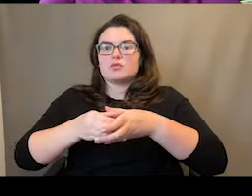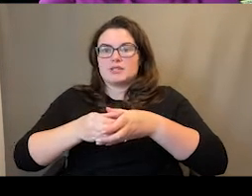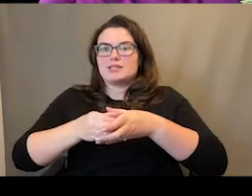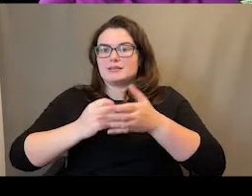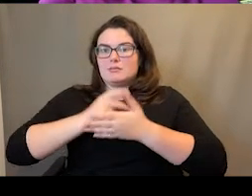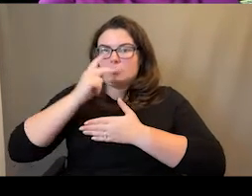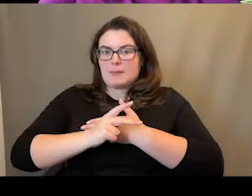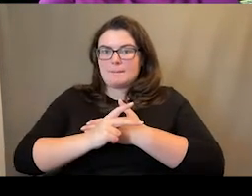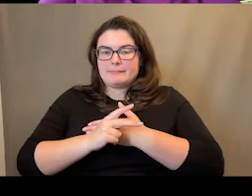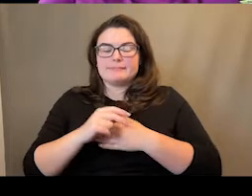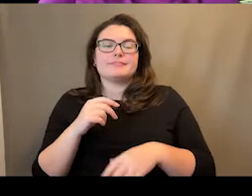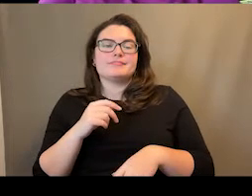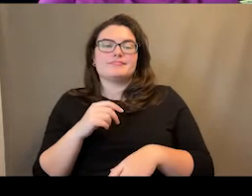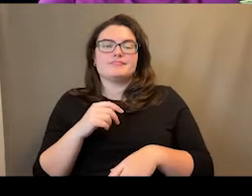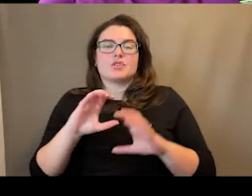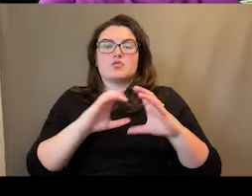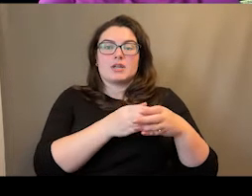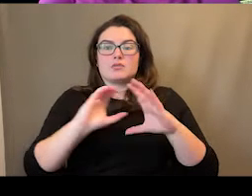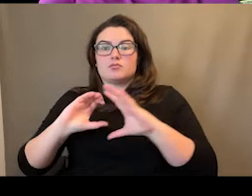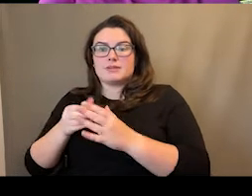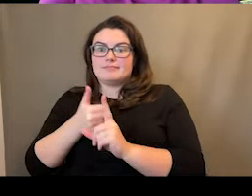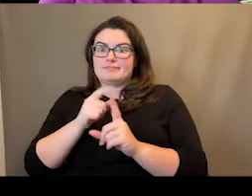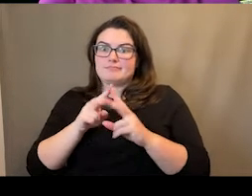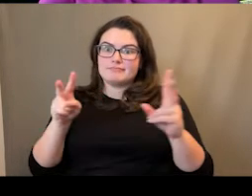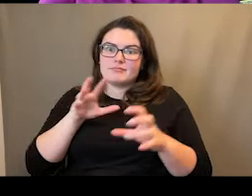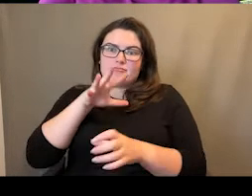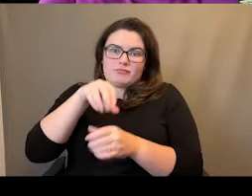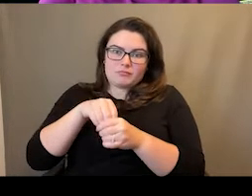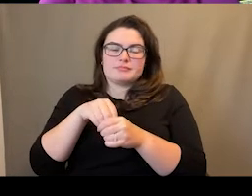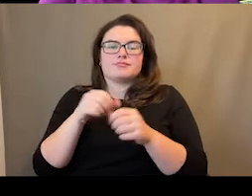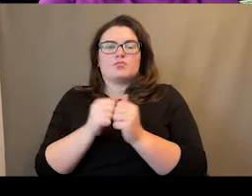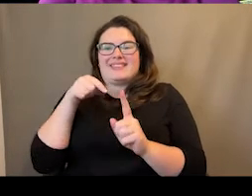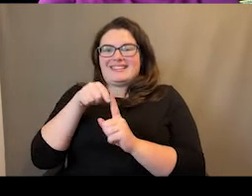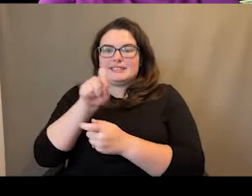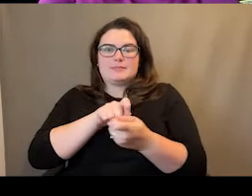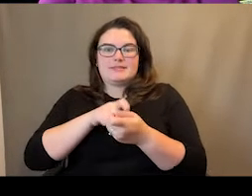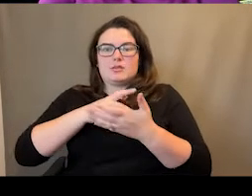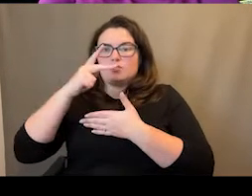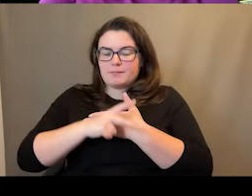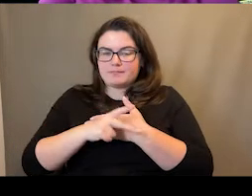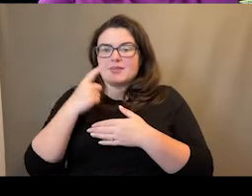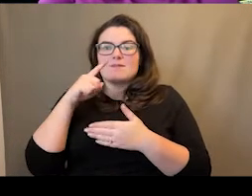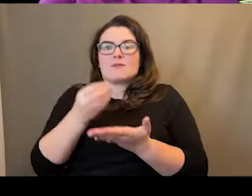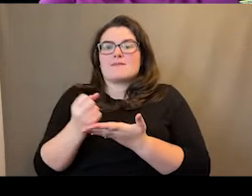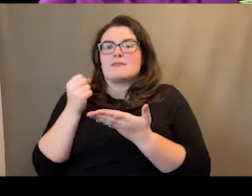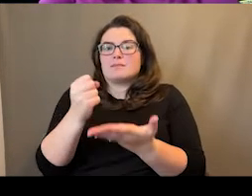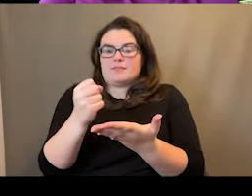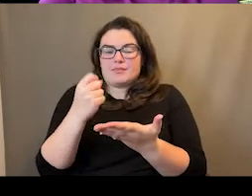The directorates that are really involved in this particular program and funding proposals from this program,